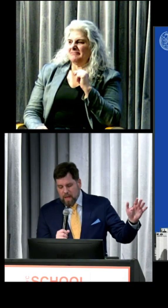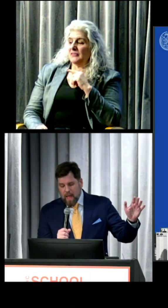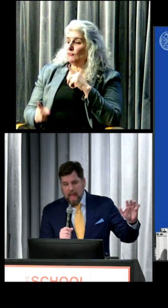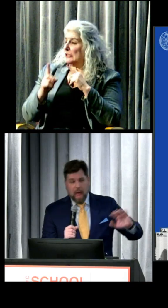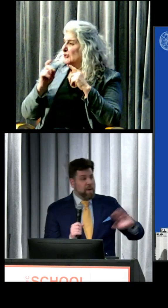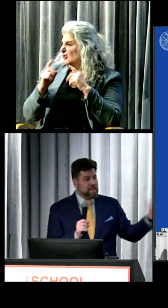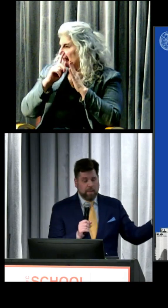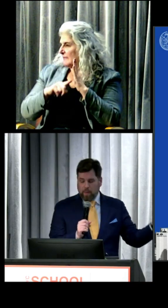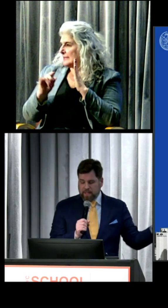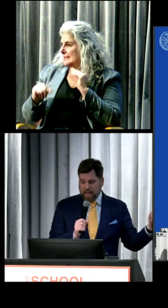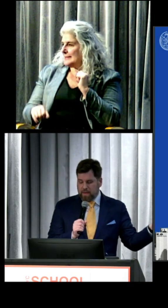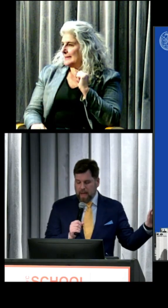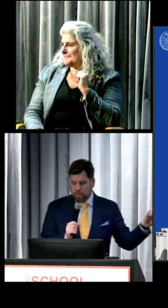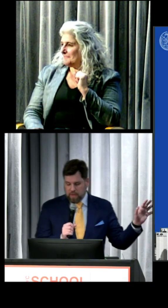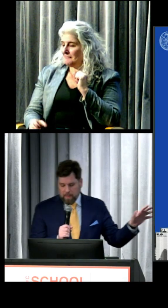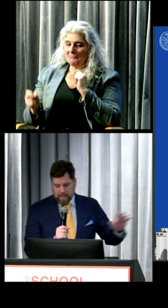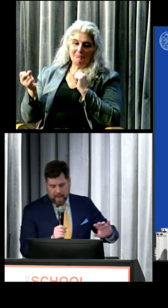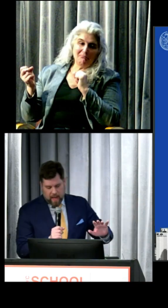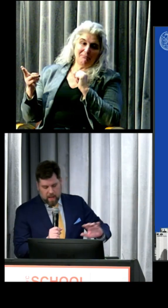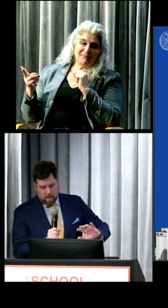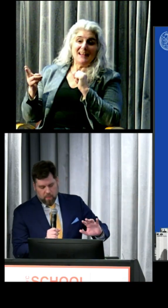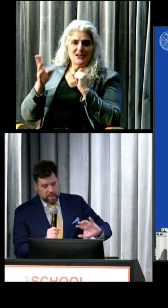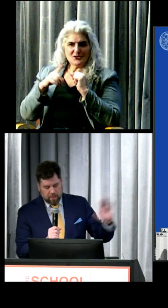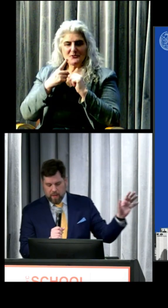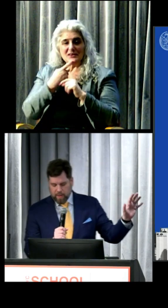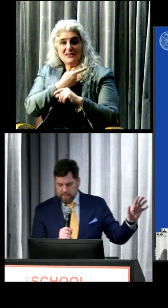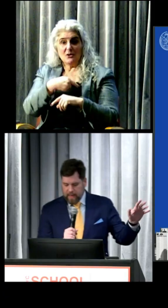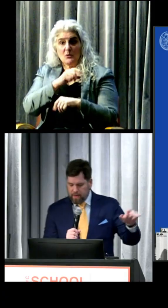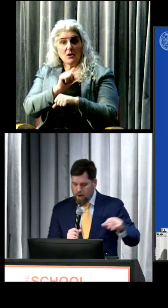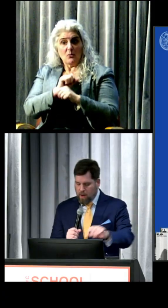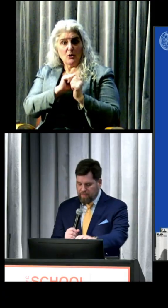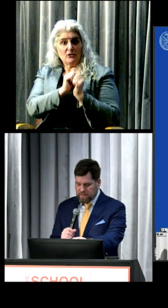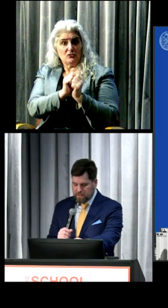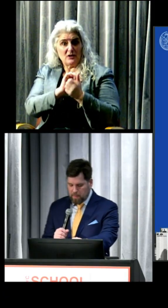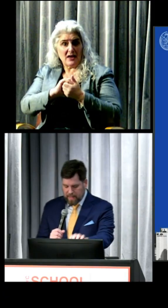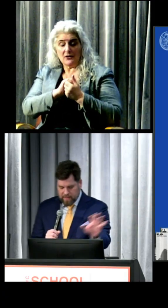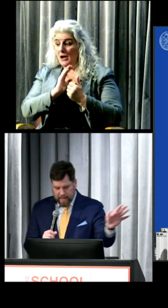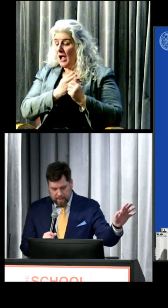exhibit piece that we have developed together, which by the way is going to open to the public on